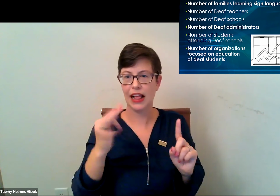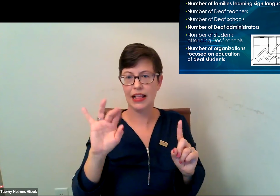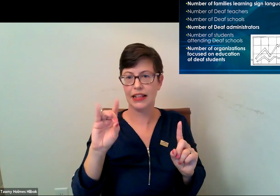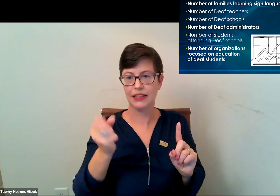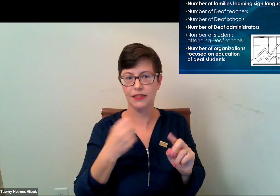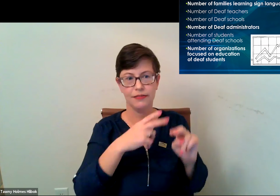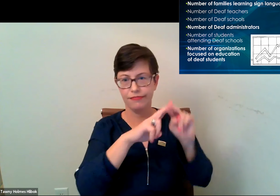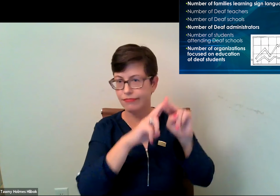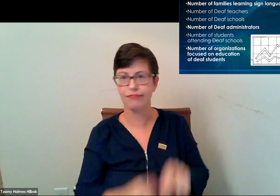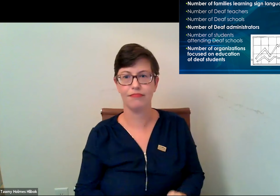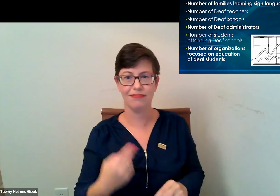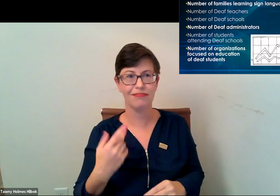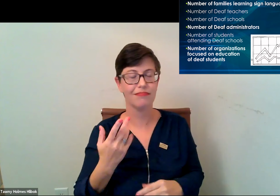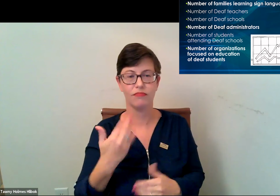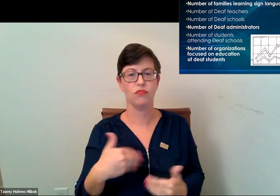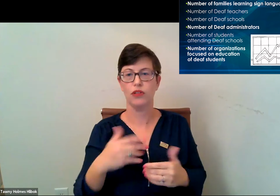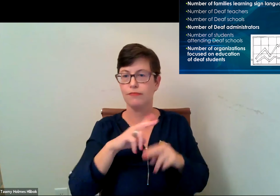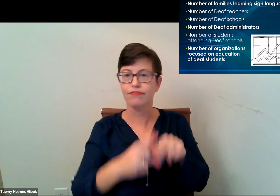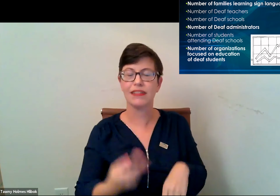And there was a great decrease in the numbers.